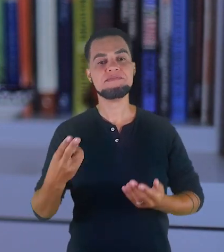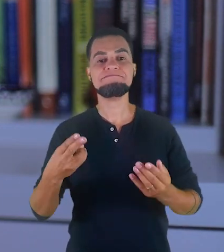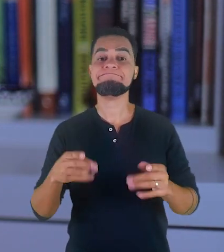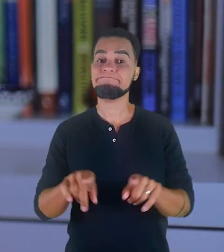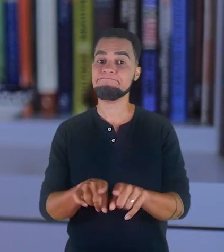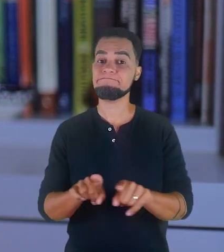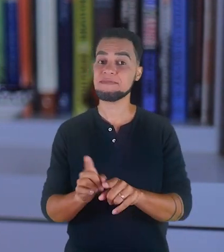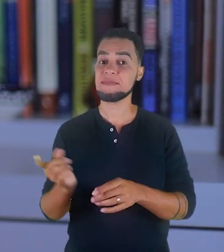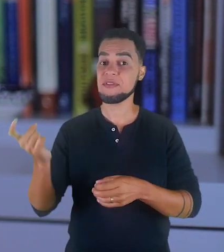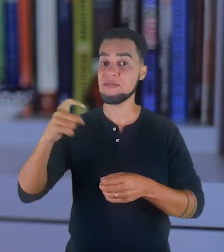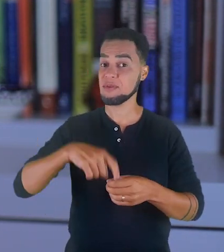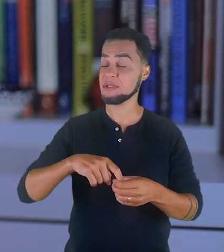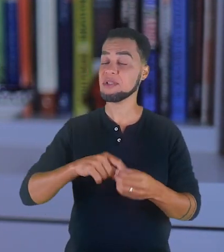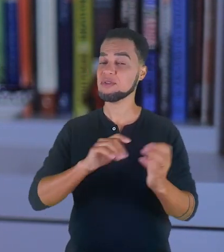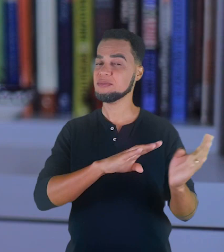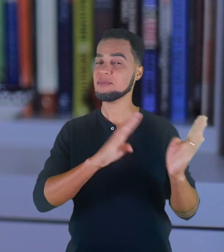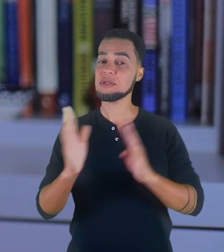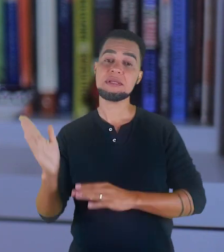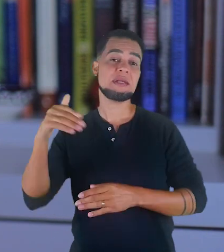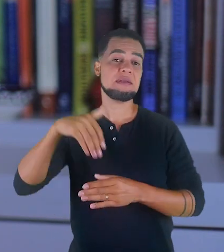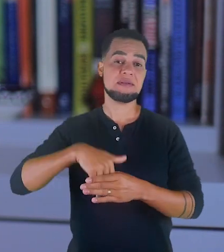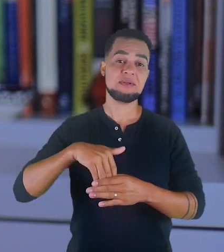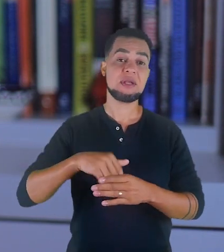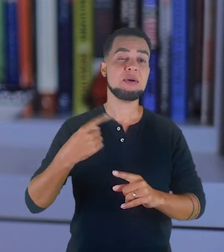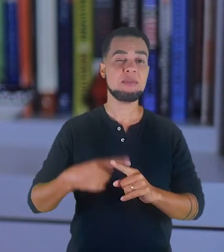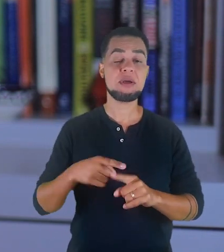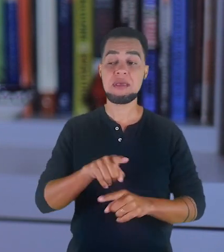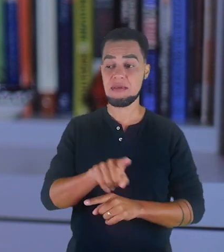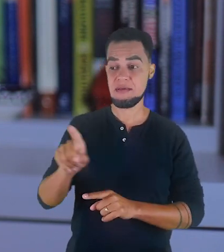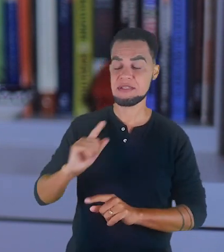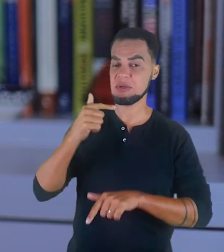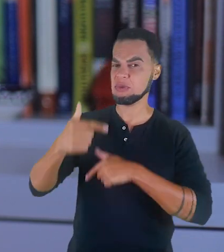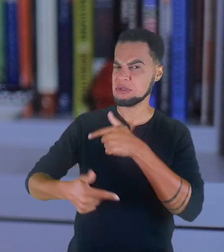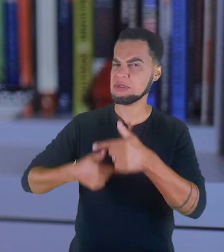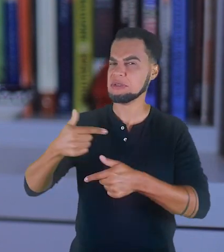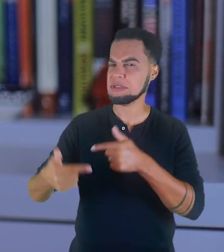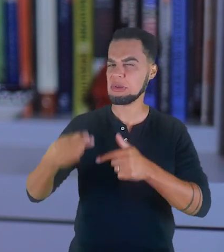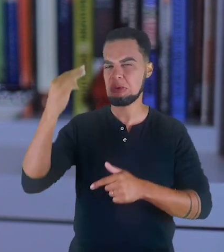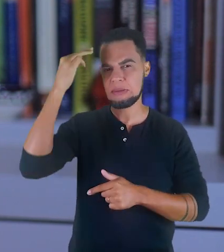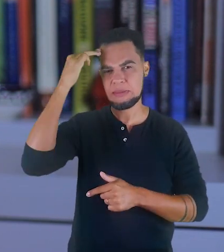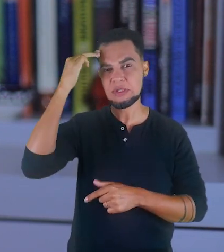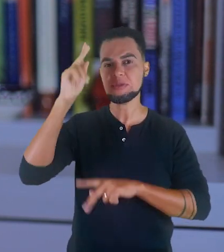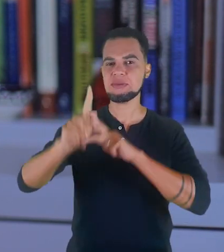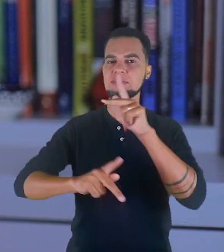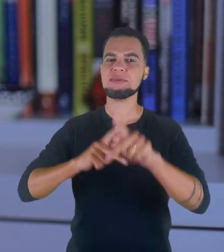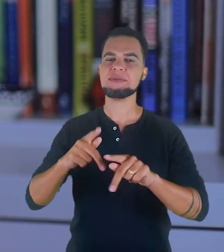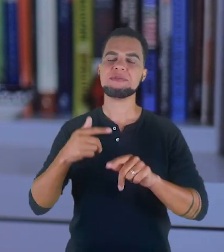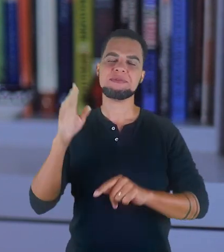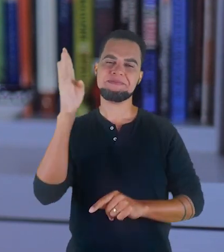or through an electoral process again, because they are working up the mind of the Brazilian people